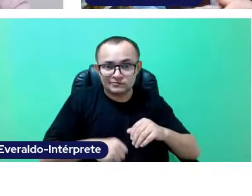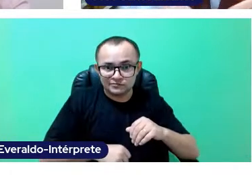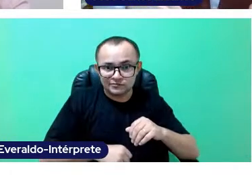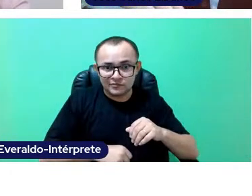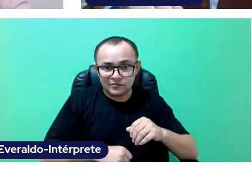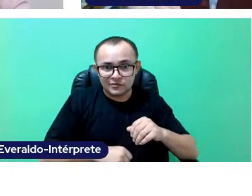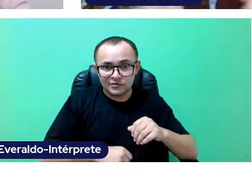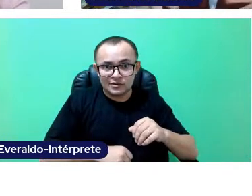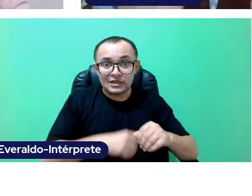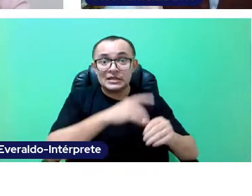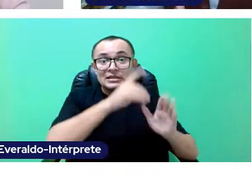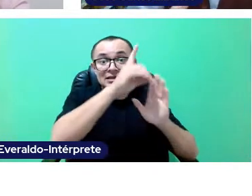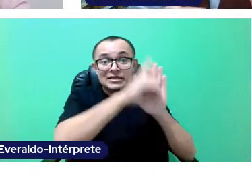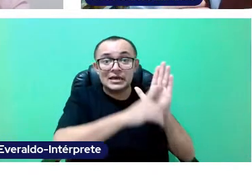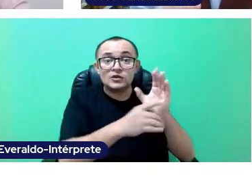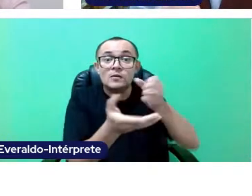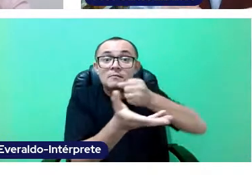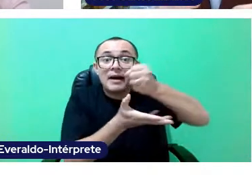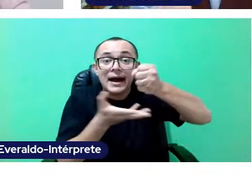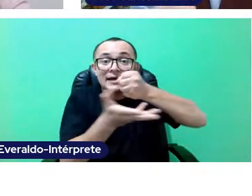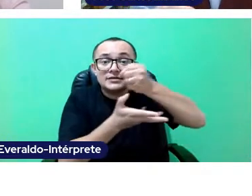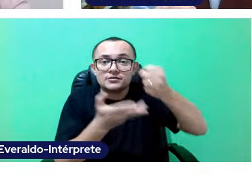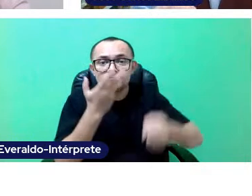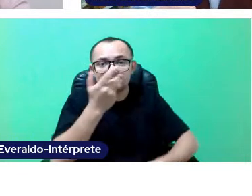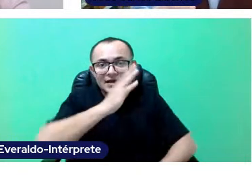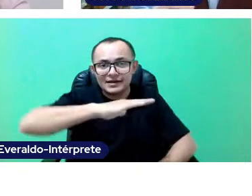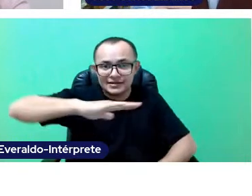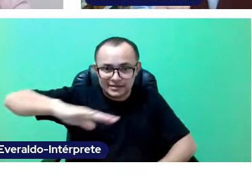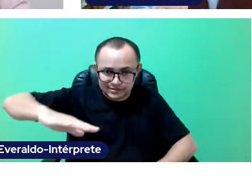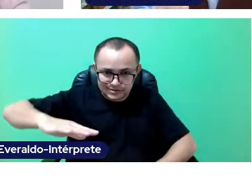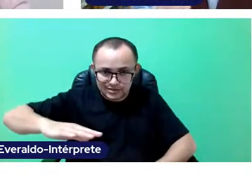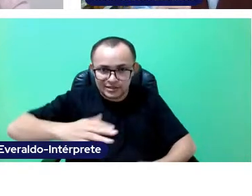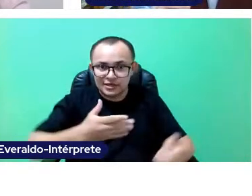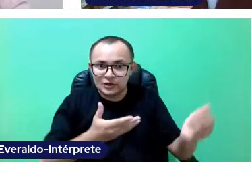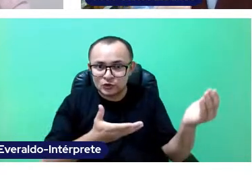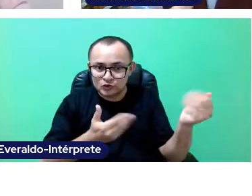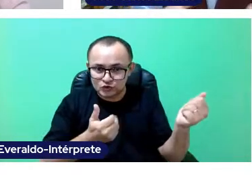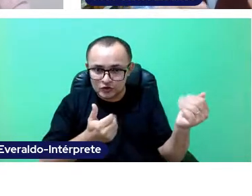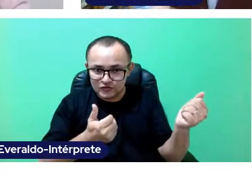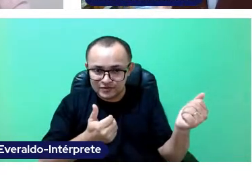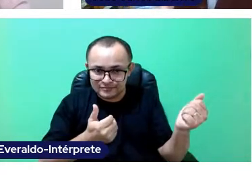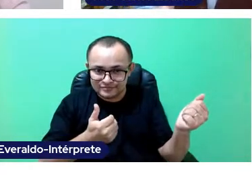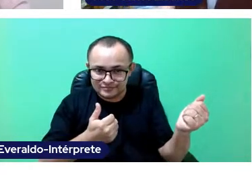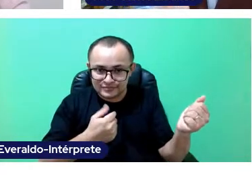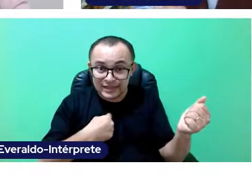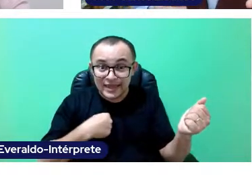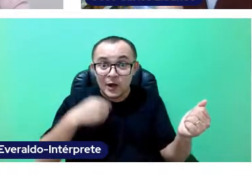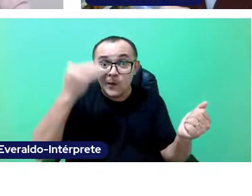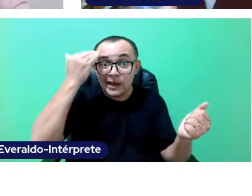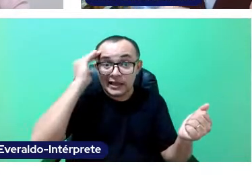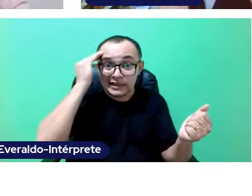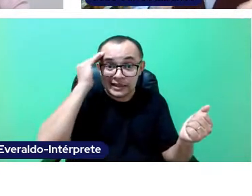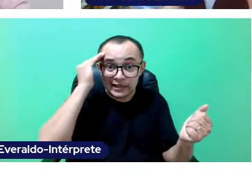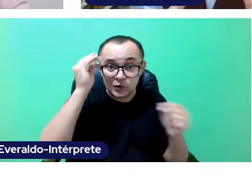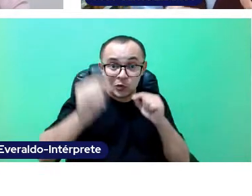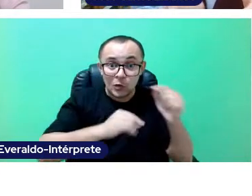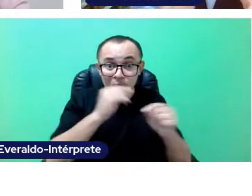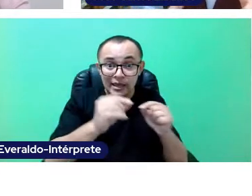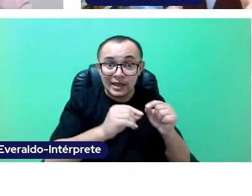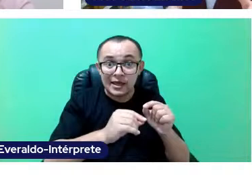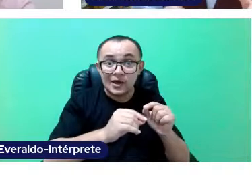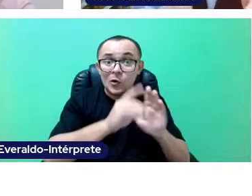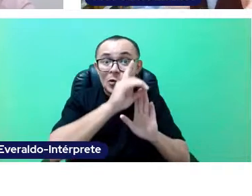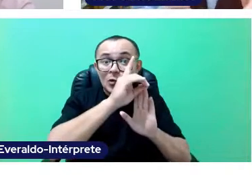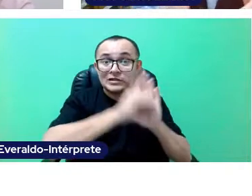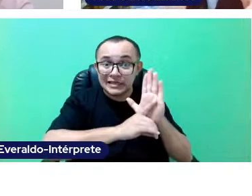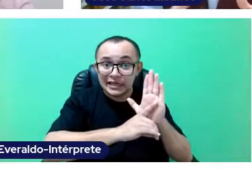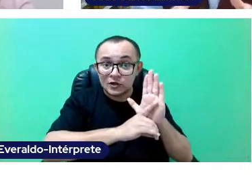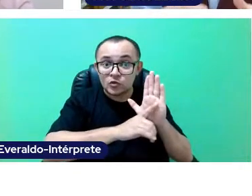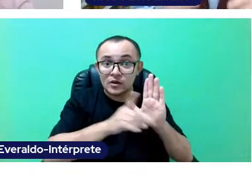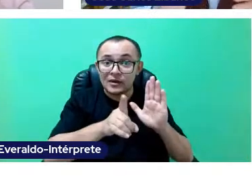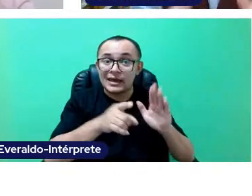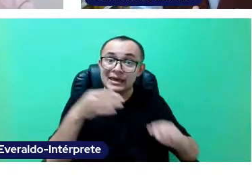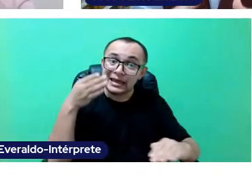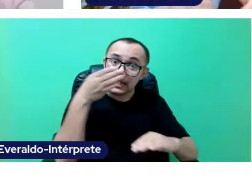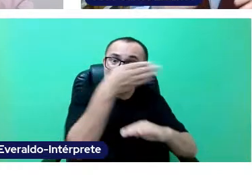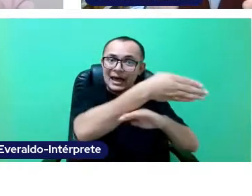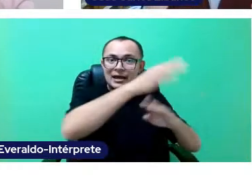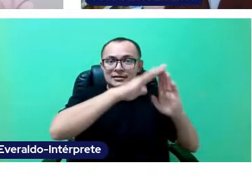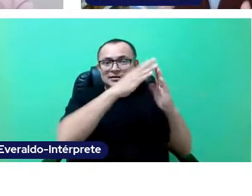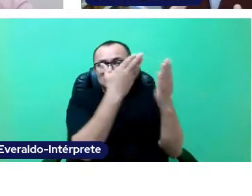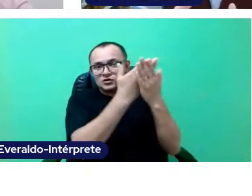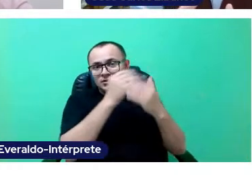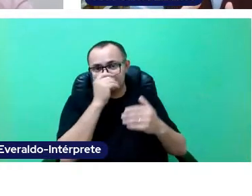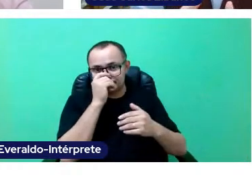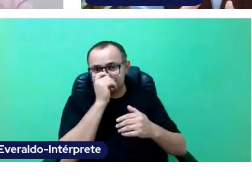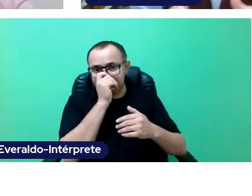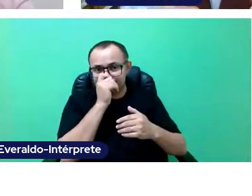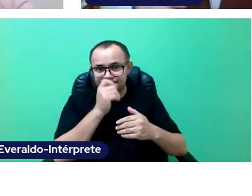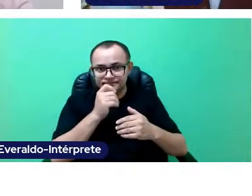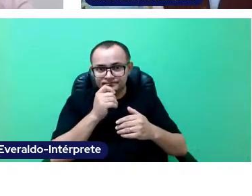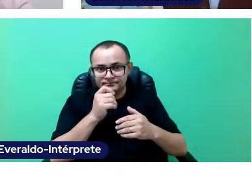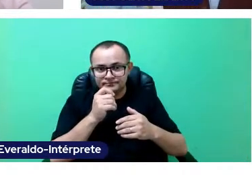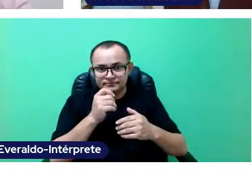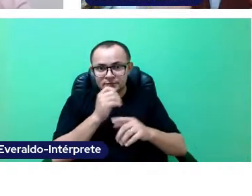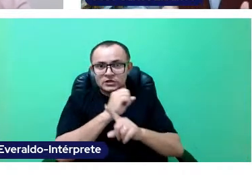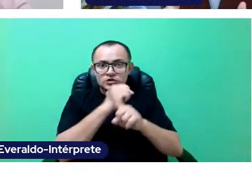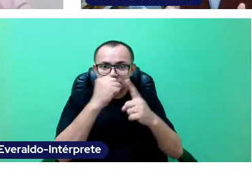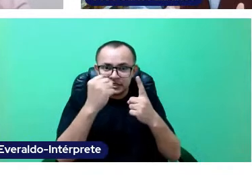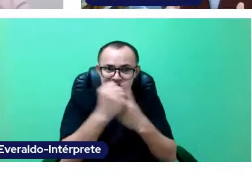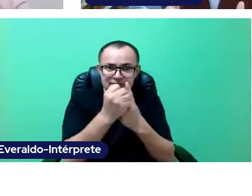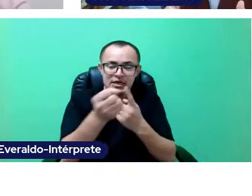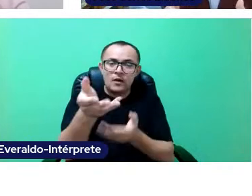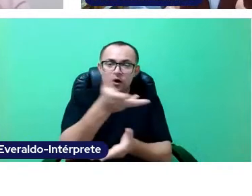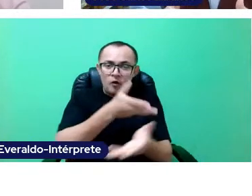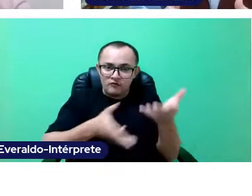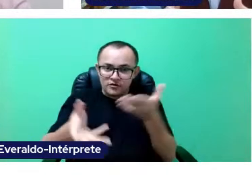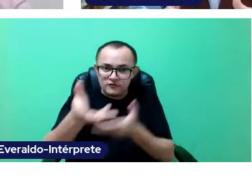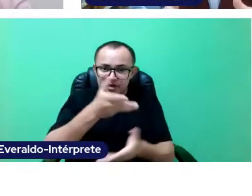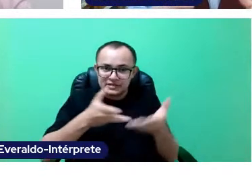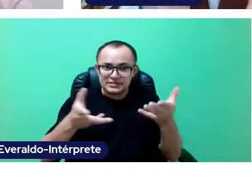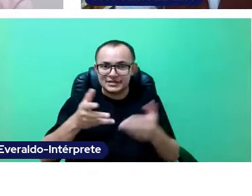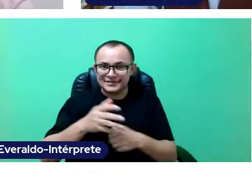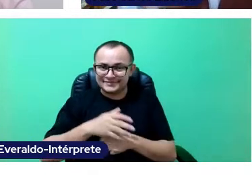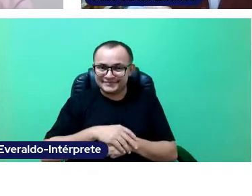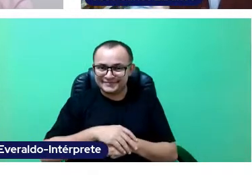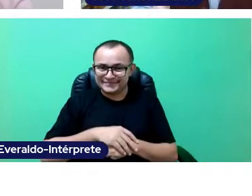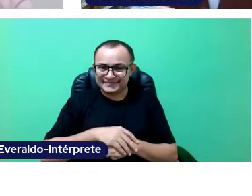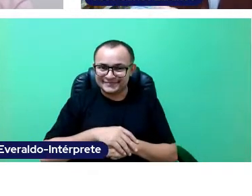And in my understanding, these are the rights for a systematized education, the right to attend school, the right to socialize, to coexist with others, to formulate values...